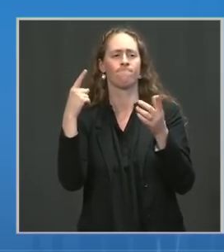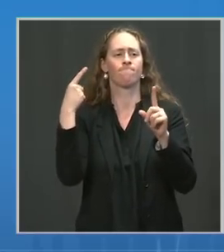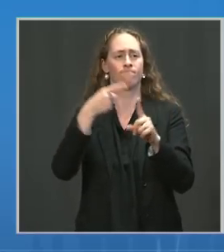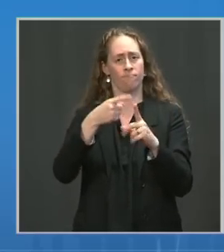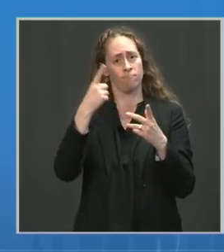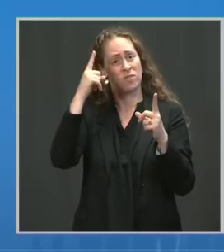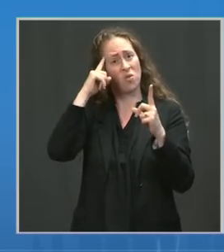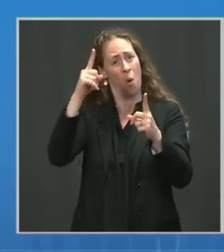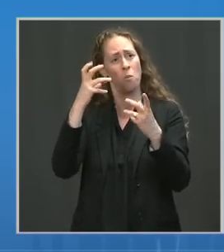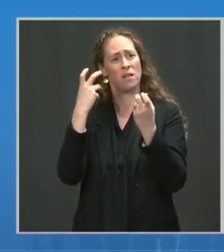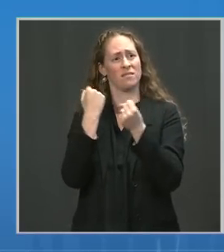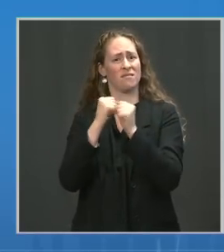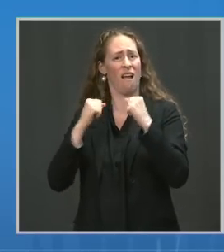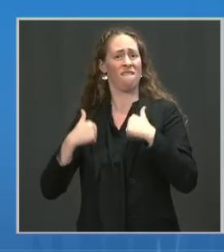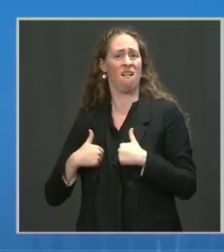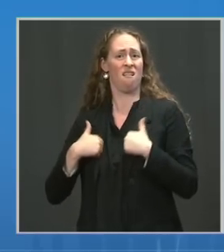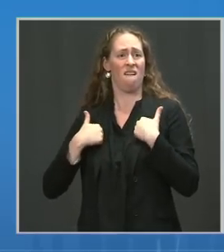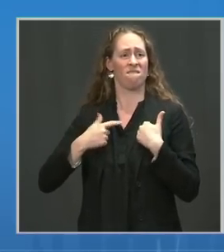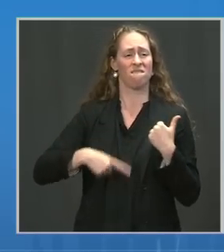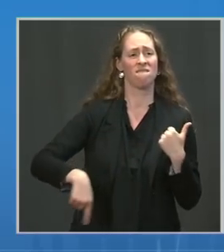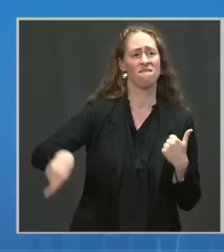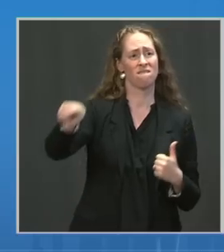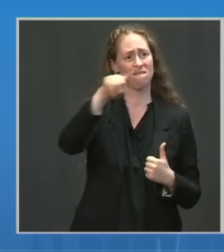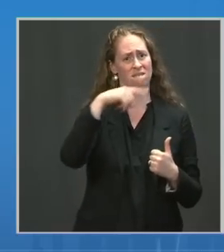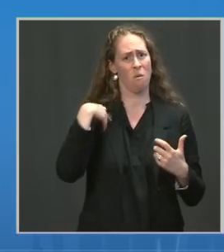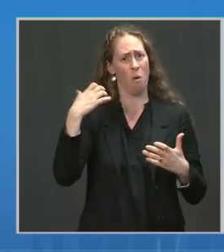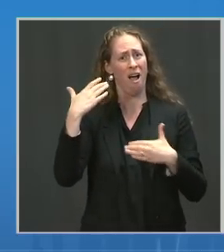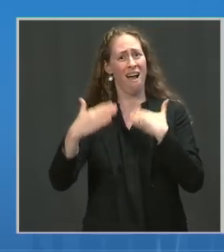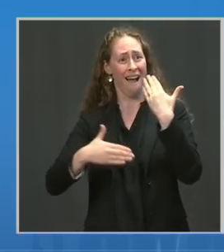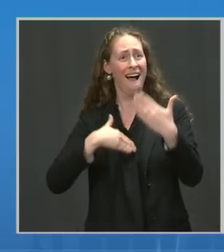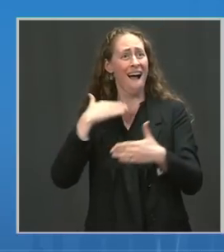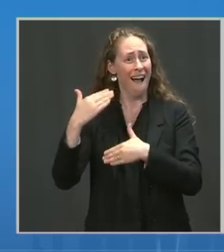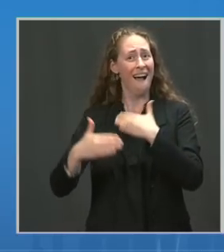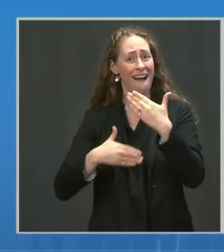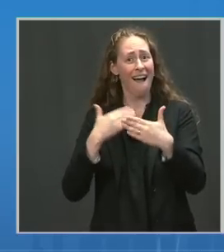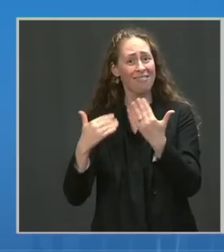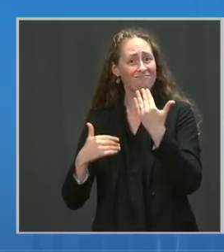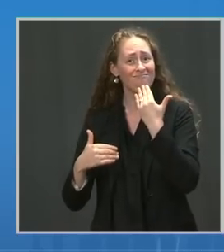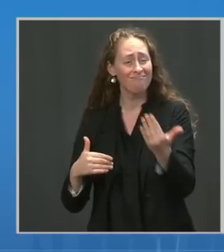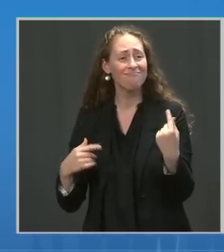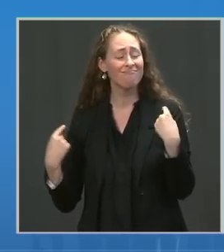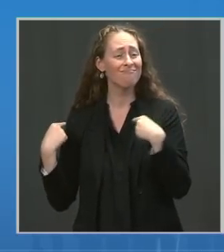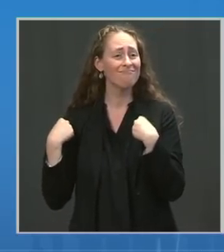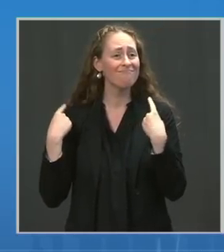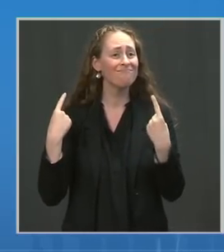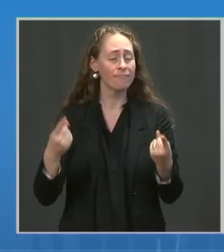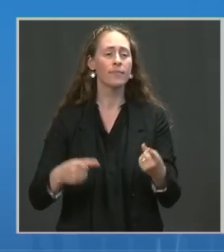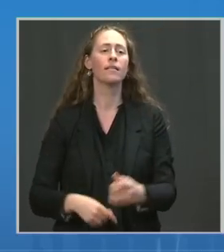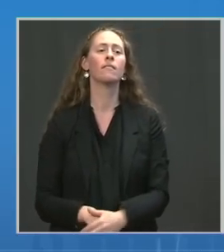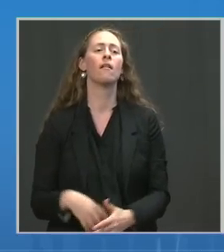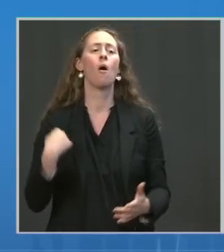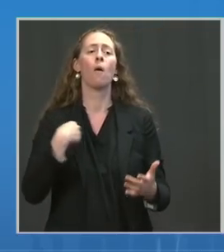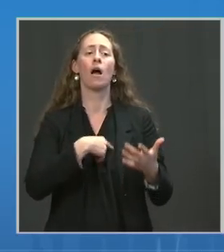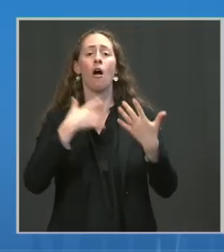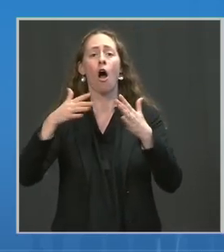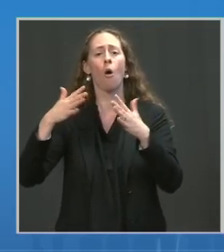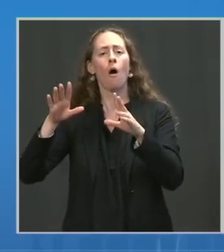And they're working to do so, and that's terrific. What they weren't studied in the clinical trials is to whether they prevent transmission.